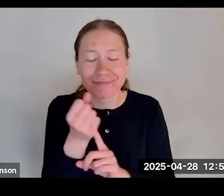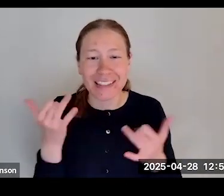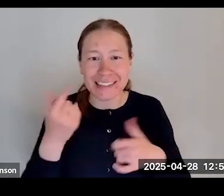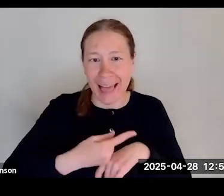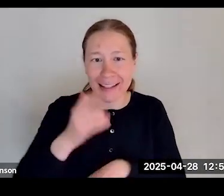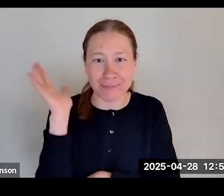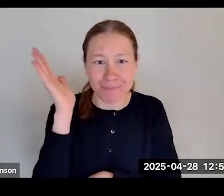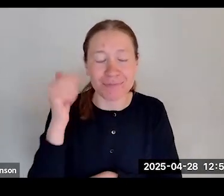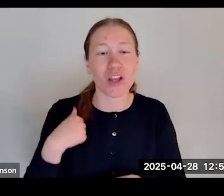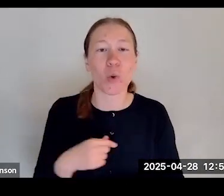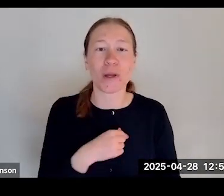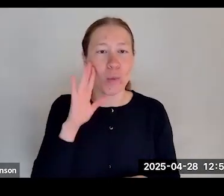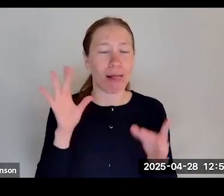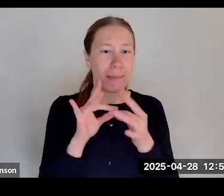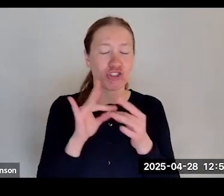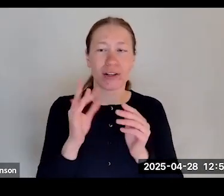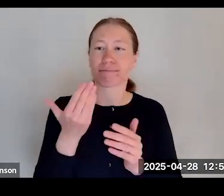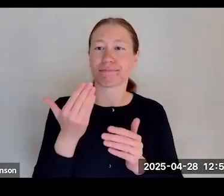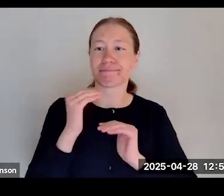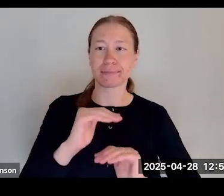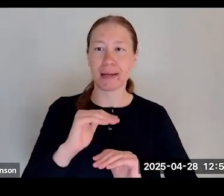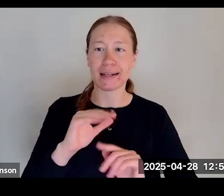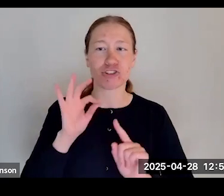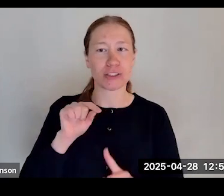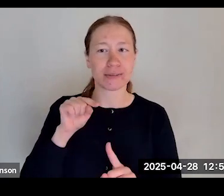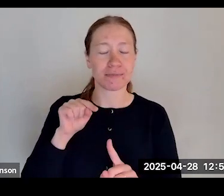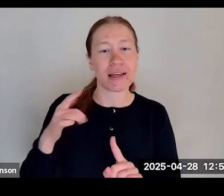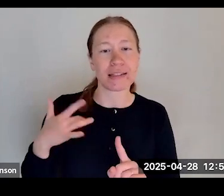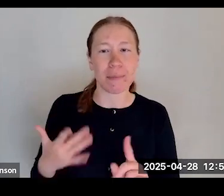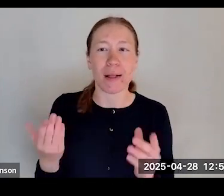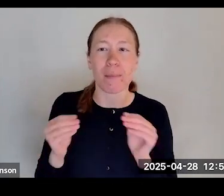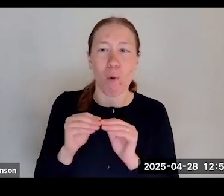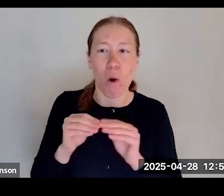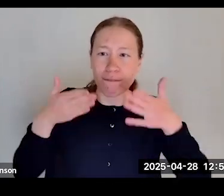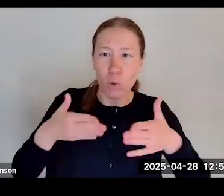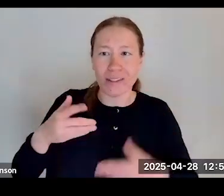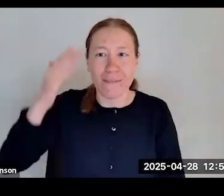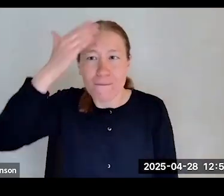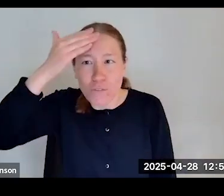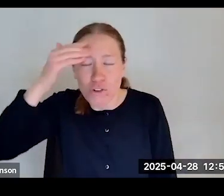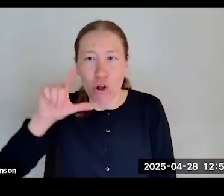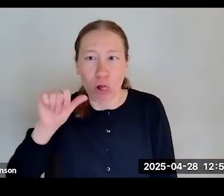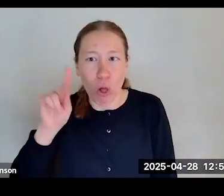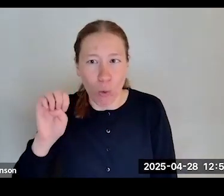that the limitations were more related to that frontal lobe. And so it's thinking, concentrating, speaking,